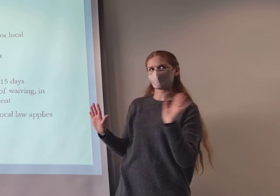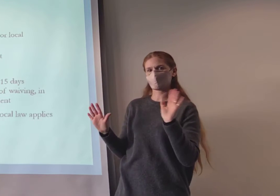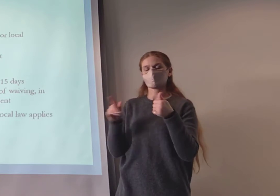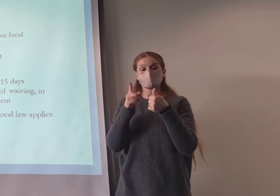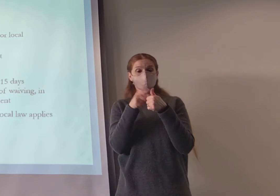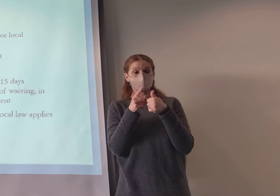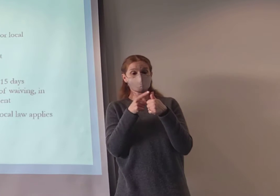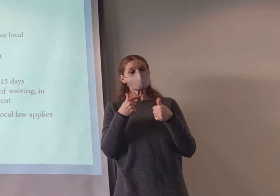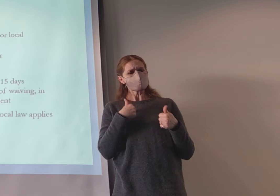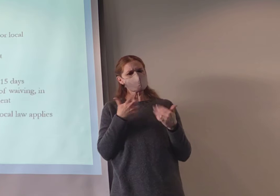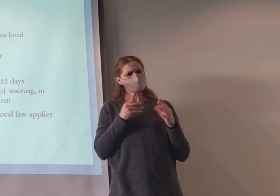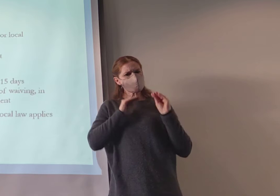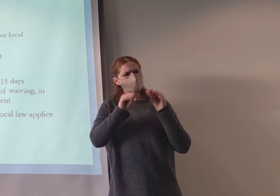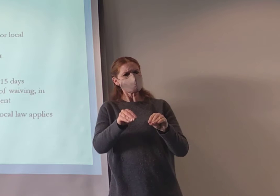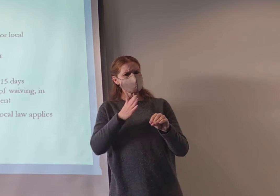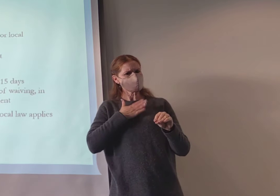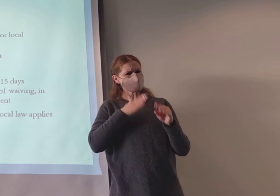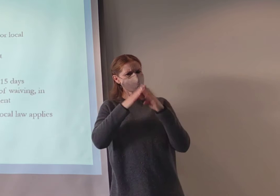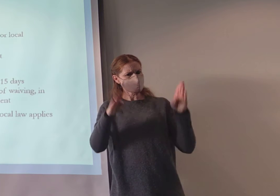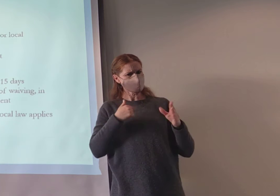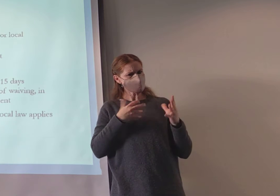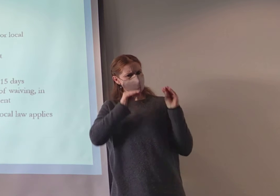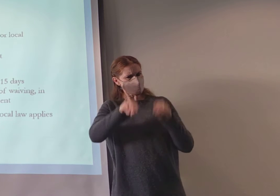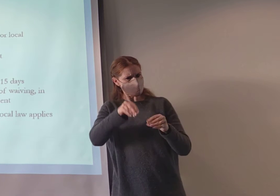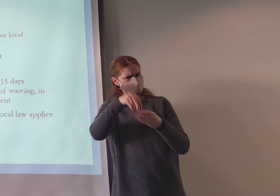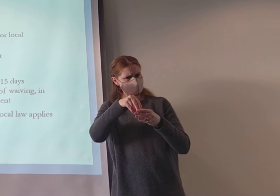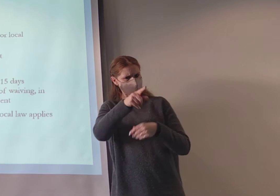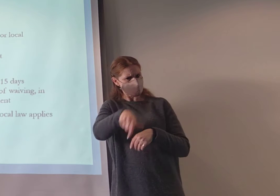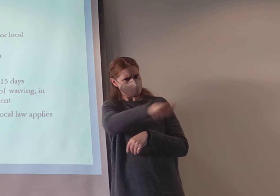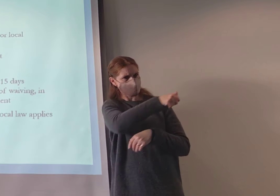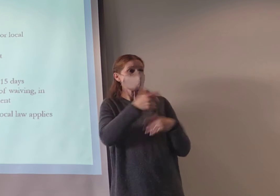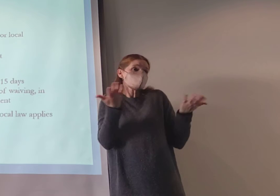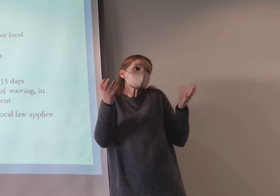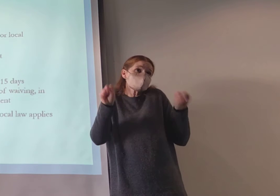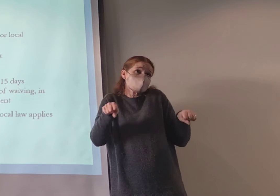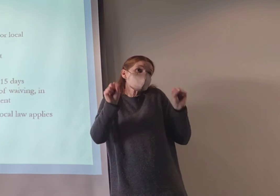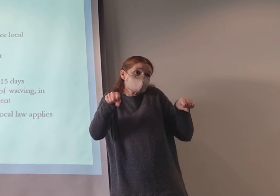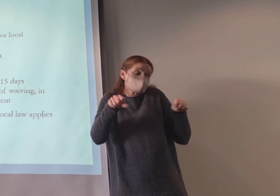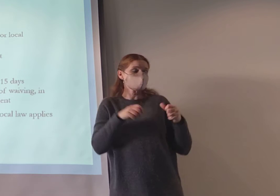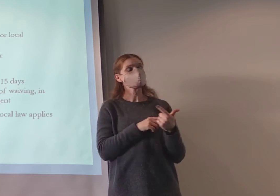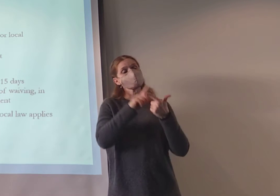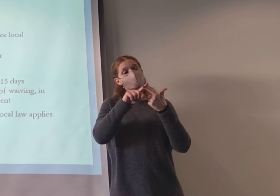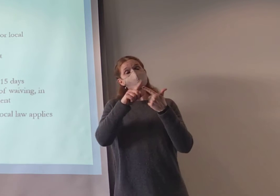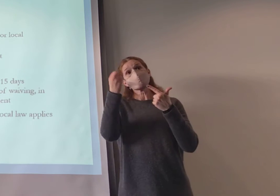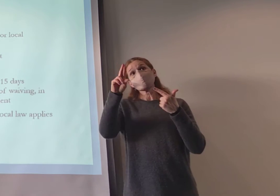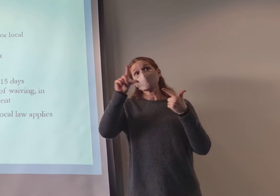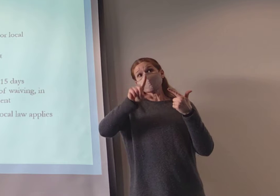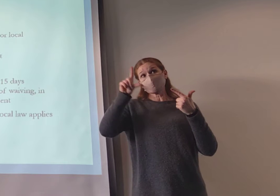The owner wants to take all units on the parcel out of the rental market.